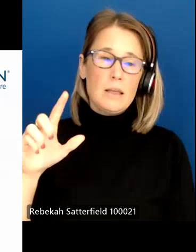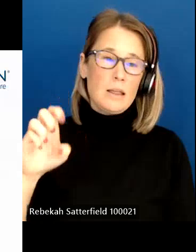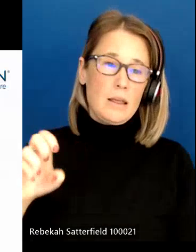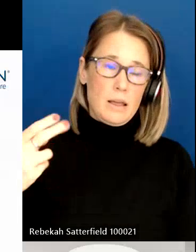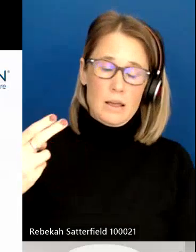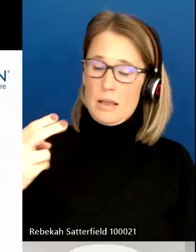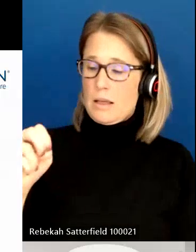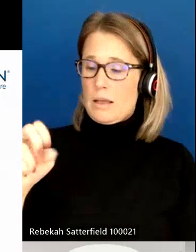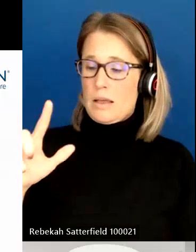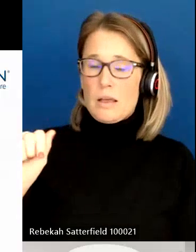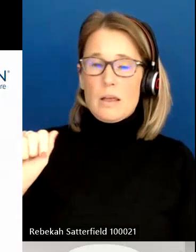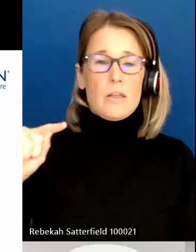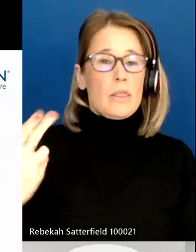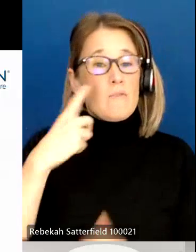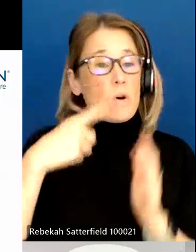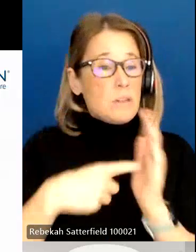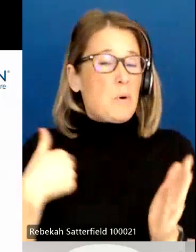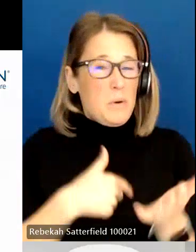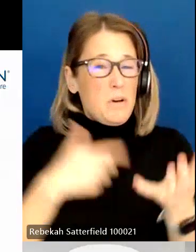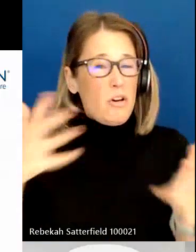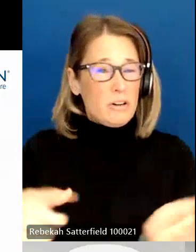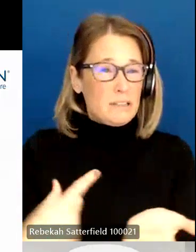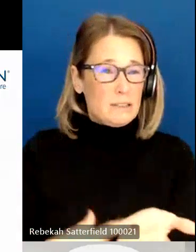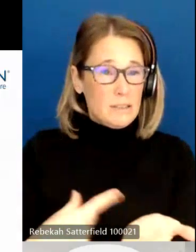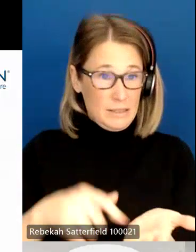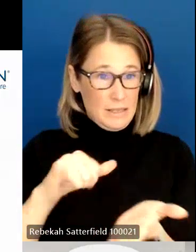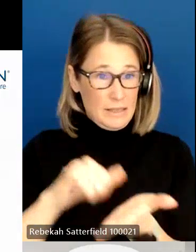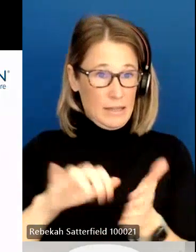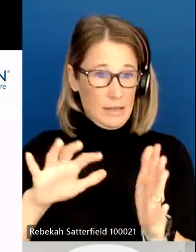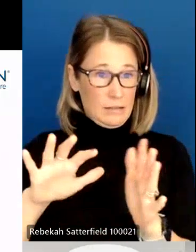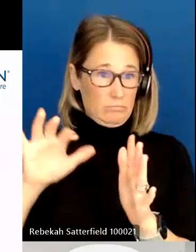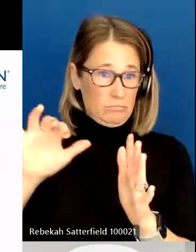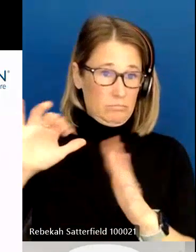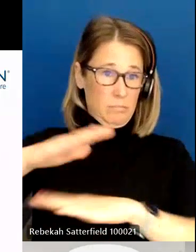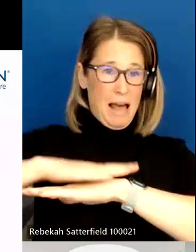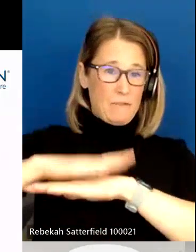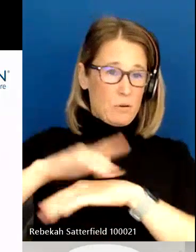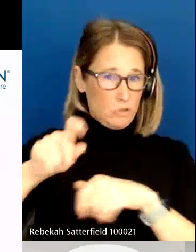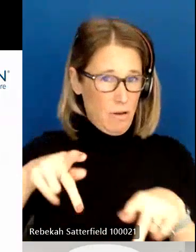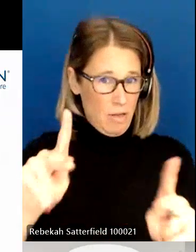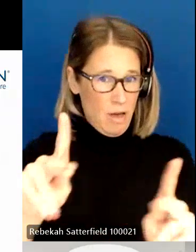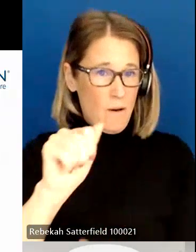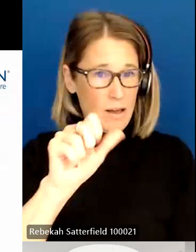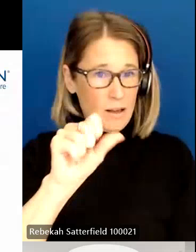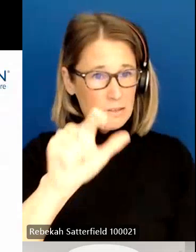we discussed the pl the platform should allow an ASL interpreter to join remotely this would